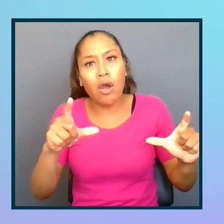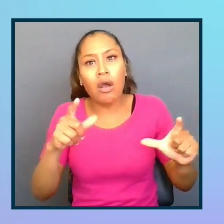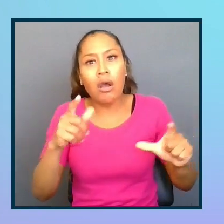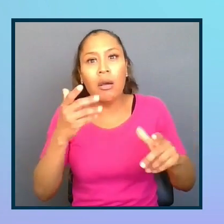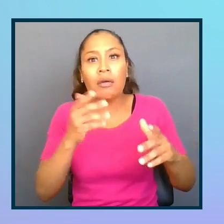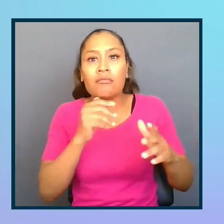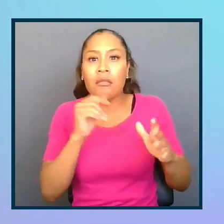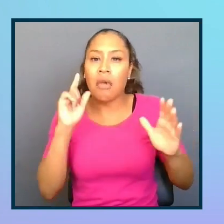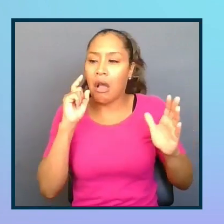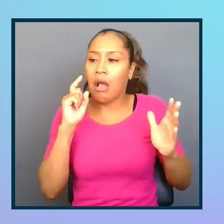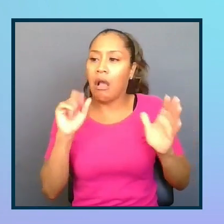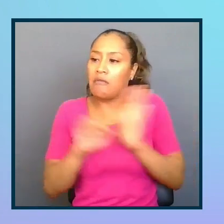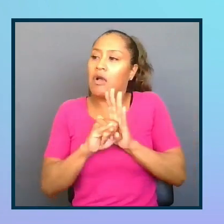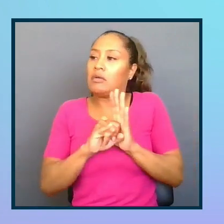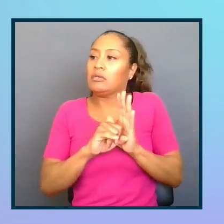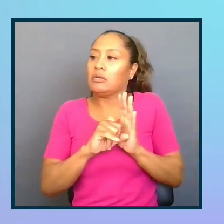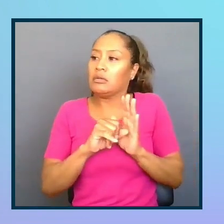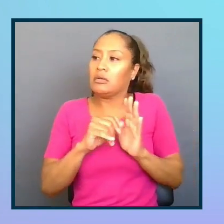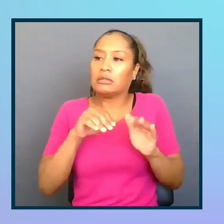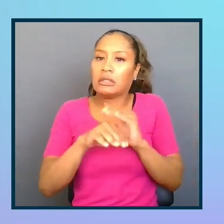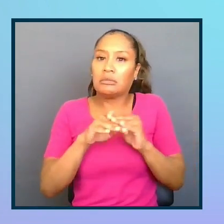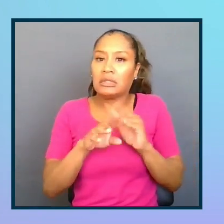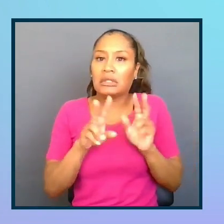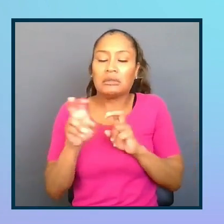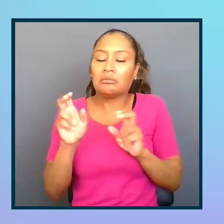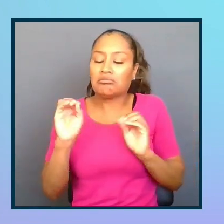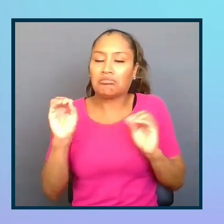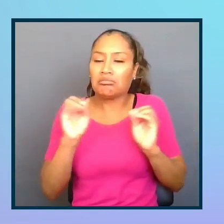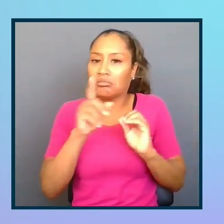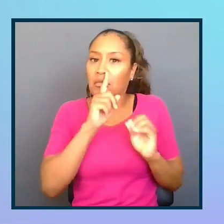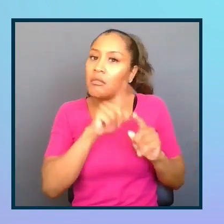as having an accessibility need, but still use large text.